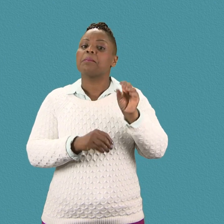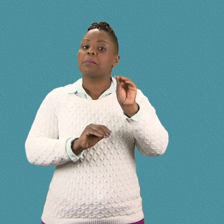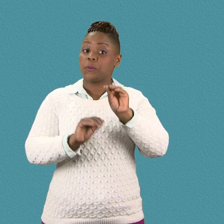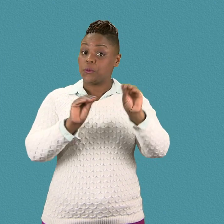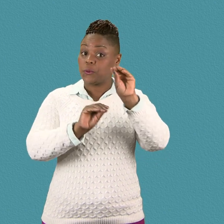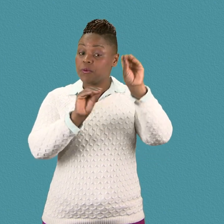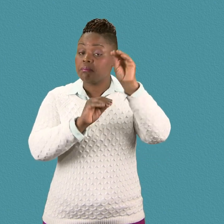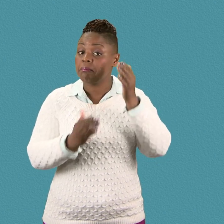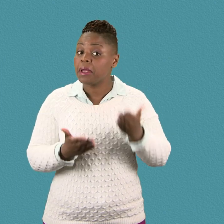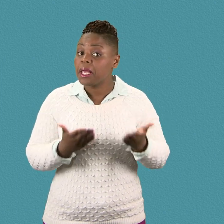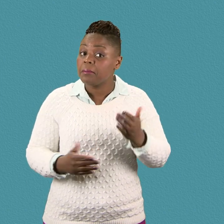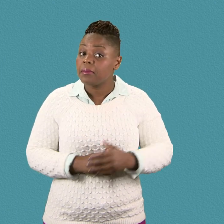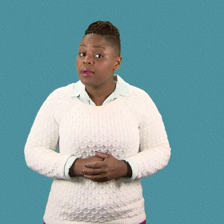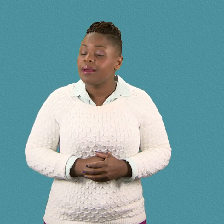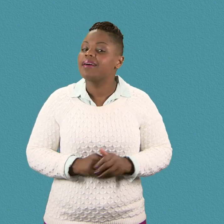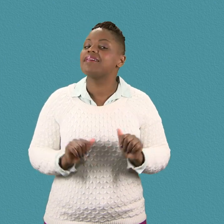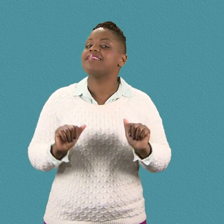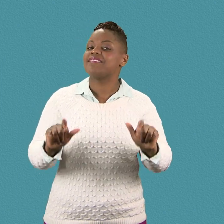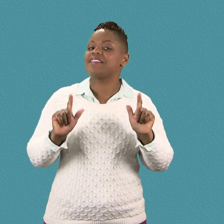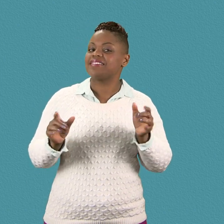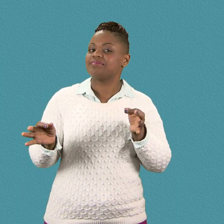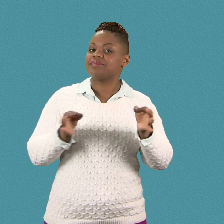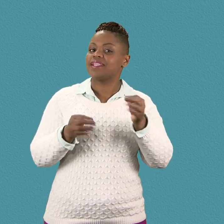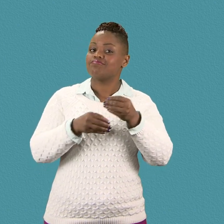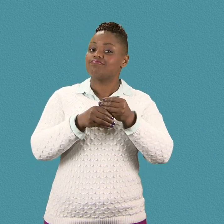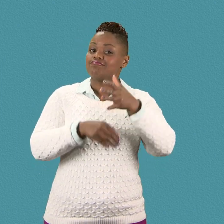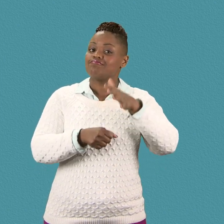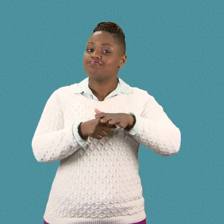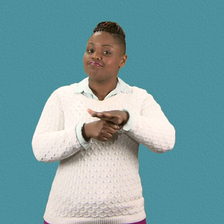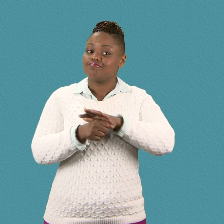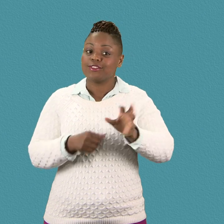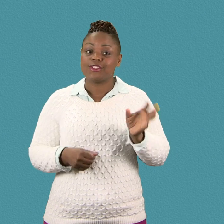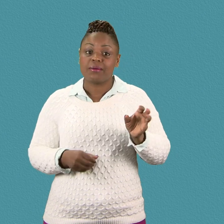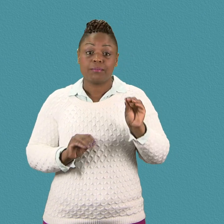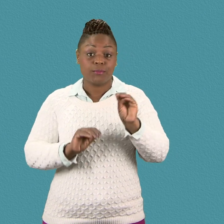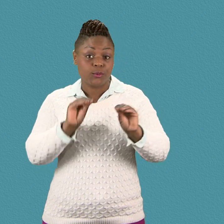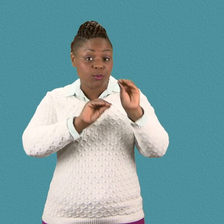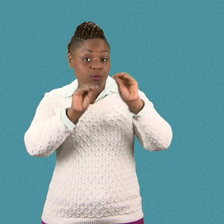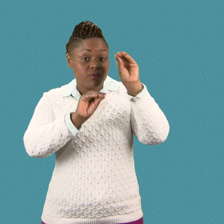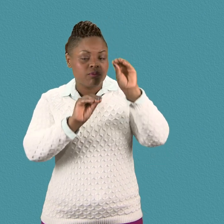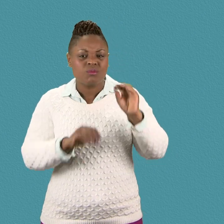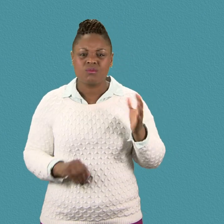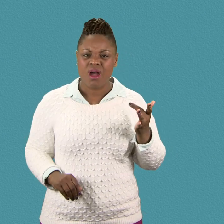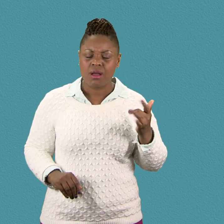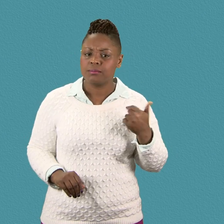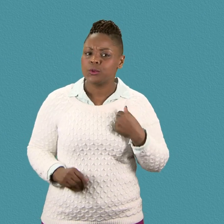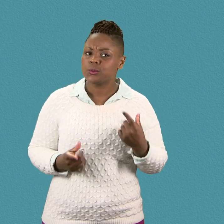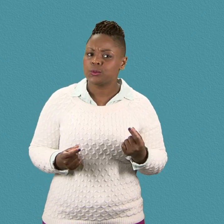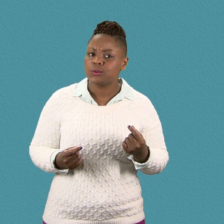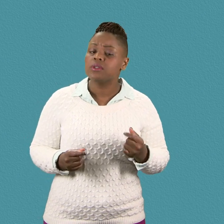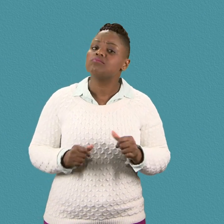you may notice some changes to your channel lineup. In this video, we will explain why these channel changes are happening, what you need to do